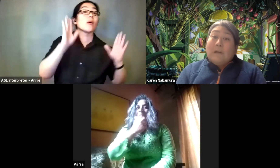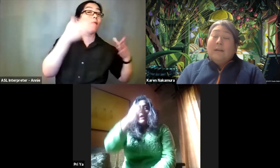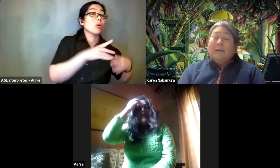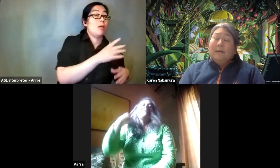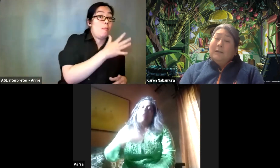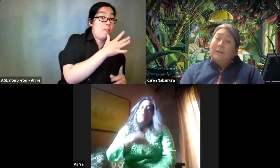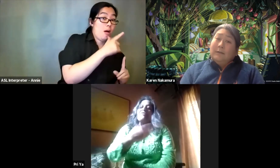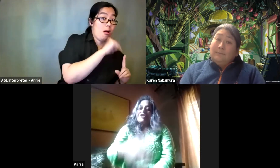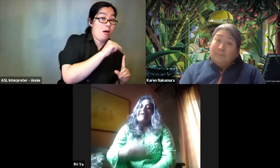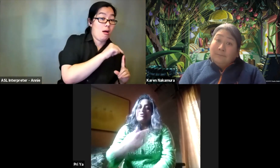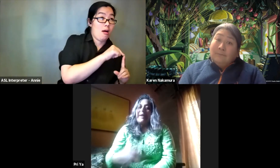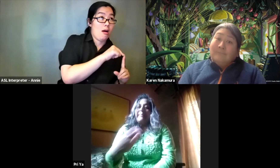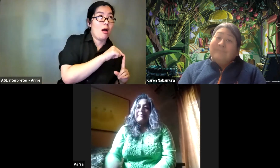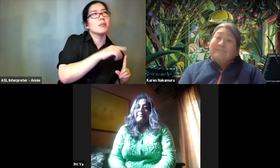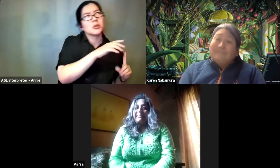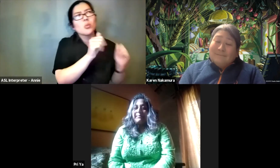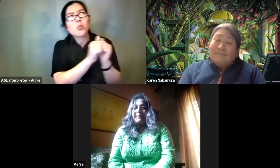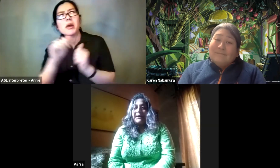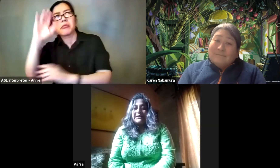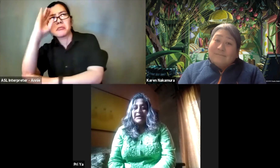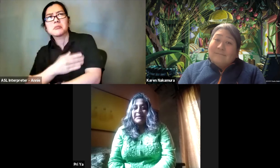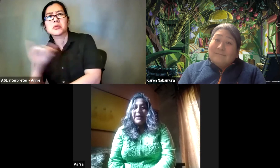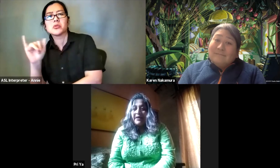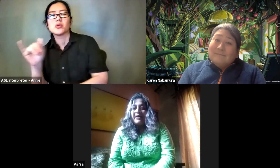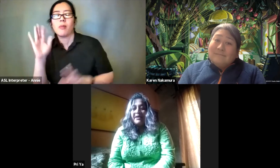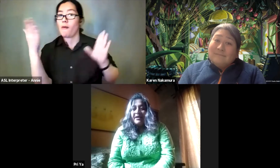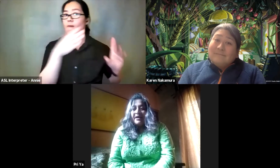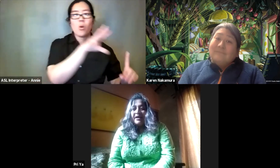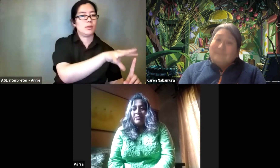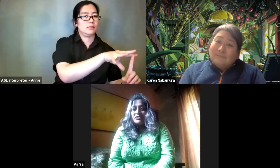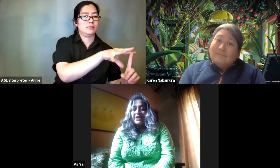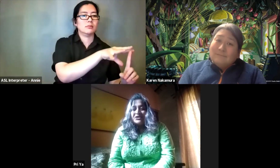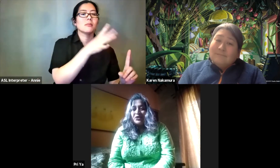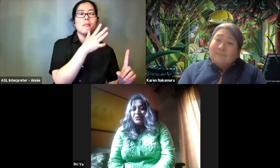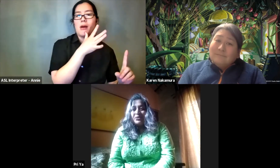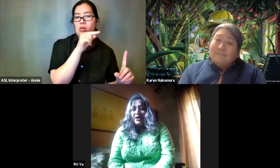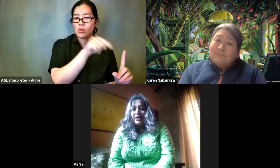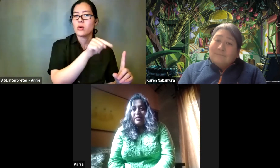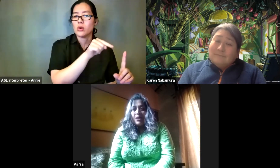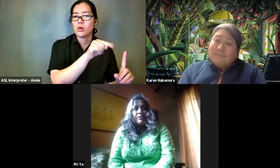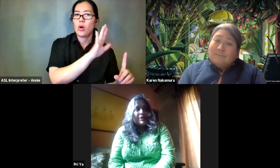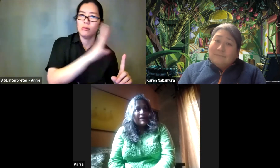I mean off the trail as well, but but, but the mother, mostly So hopefully when I finished